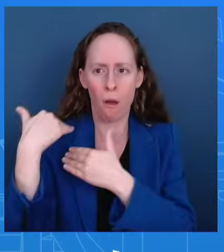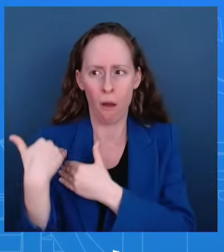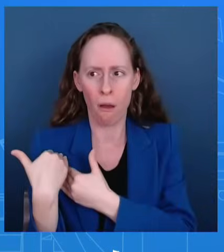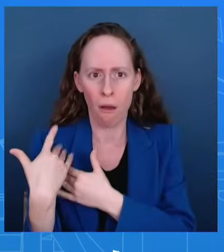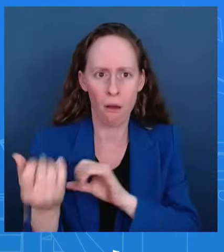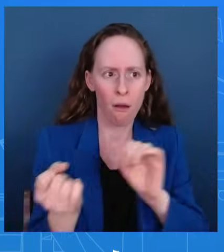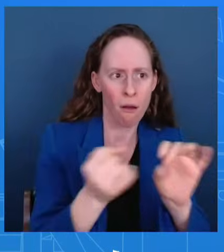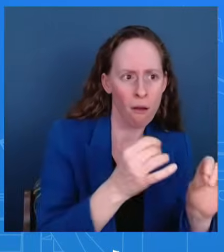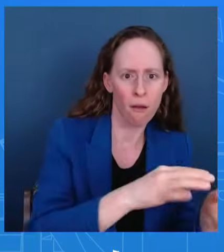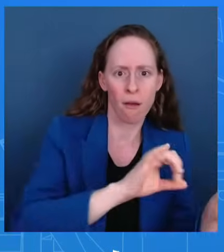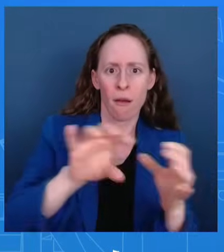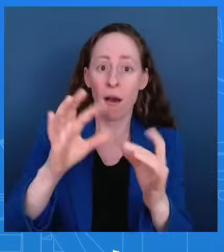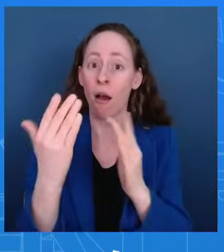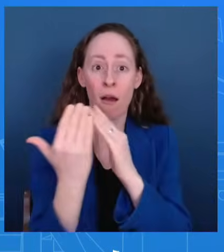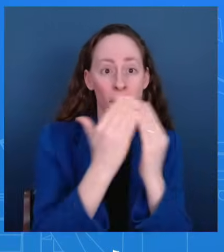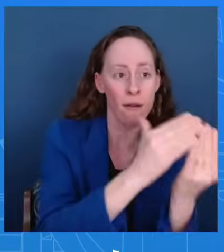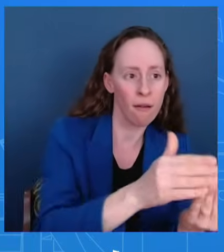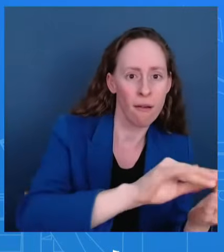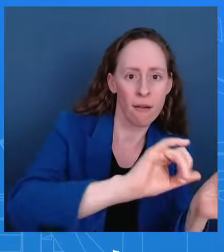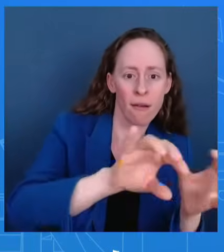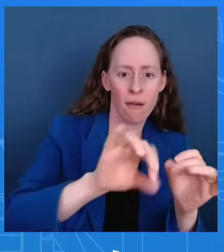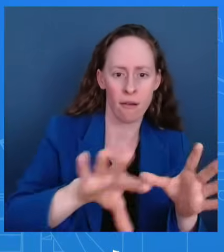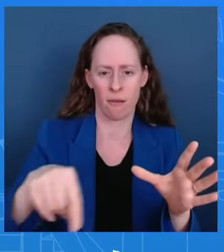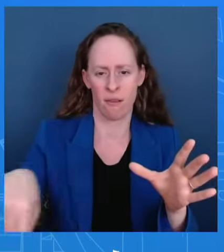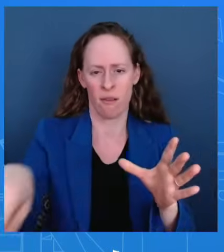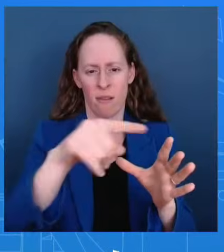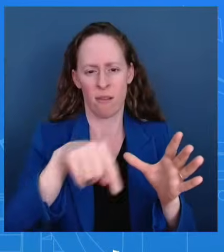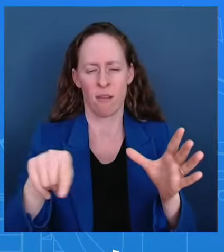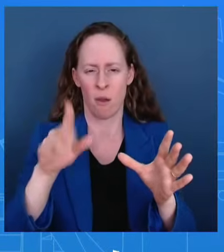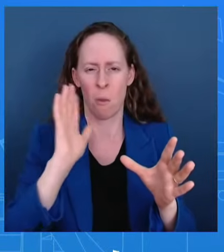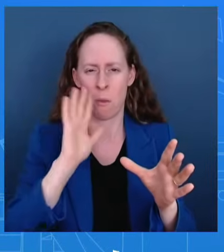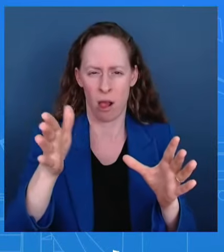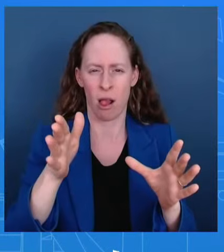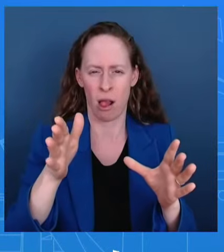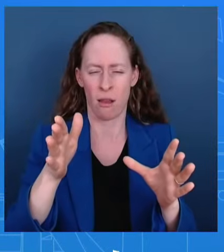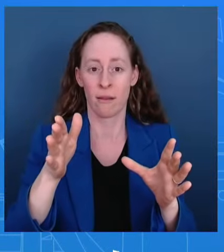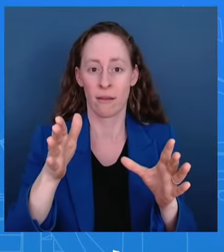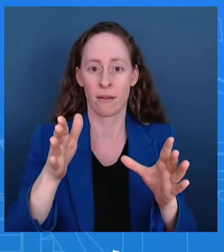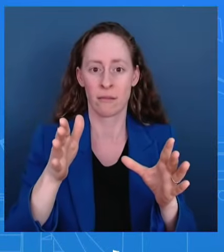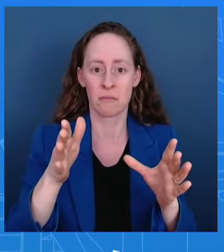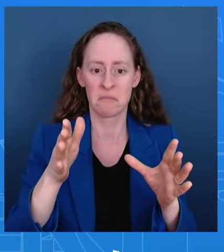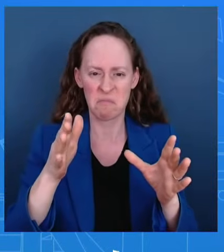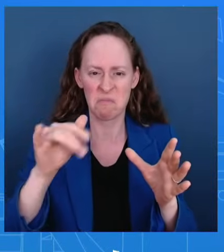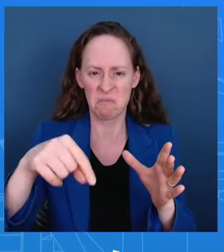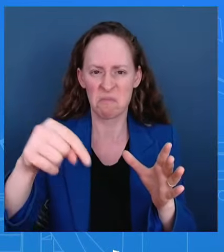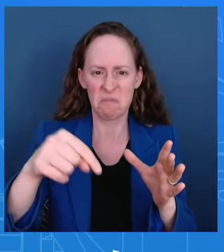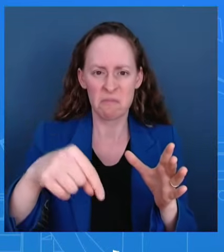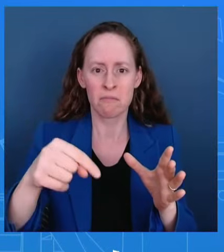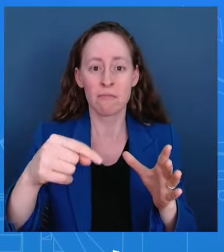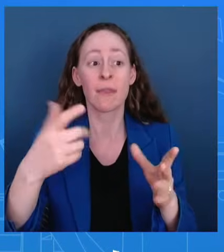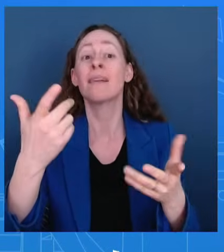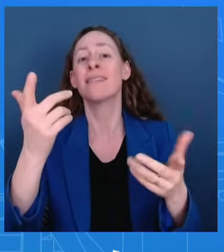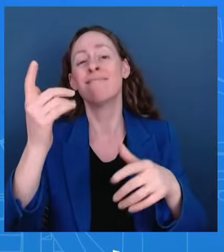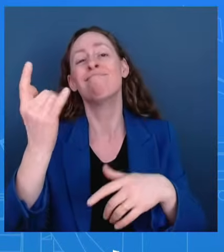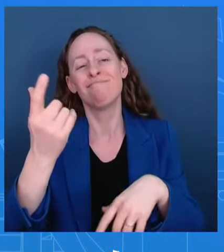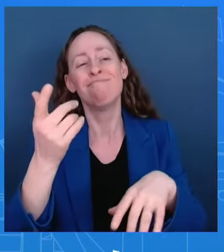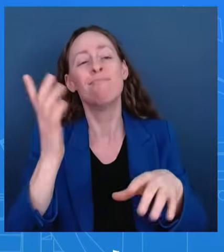until it can be then head -- head out on trucks into Gaza. And there --